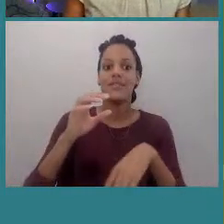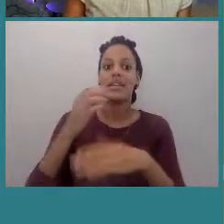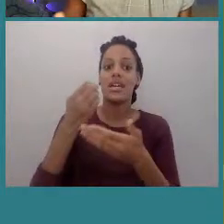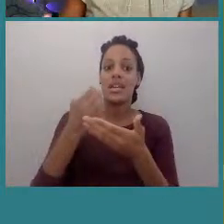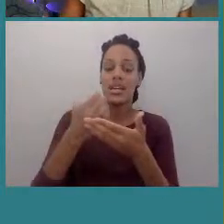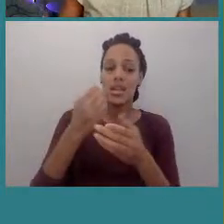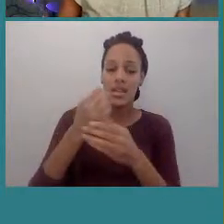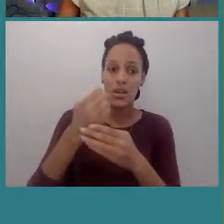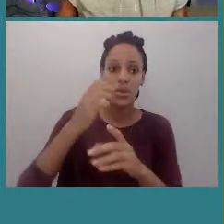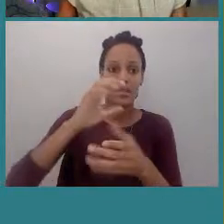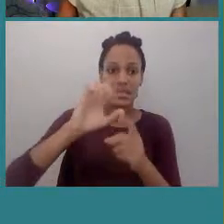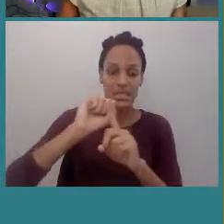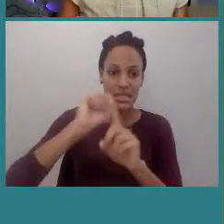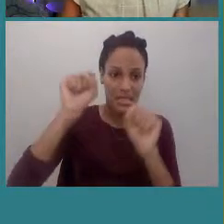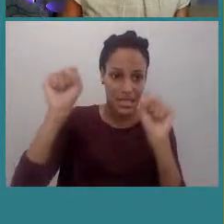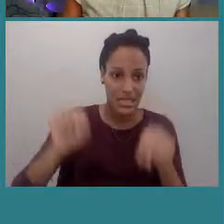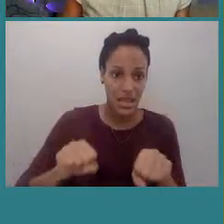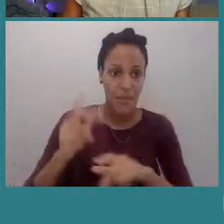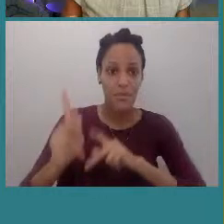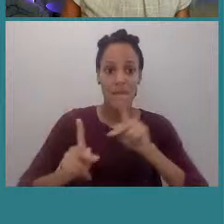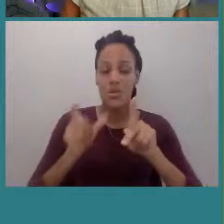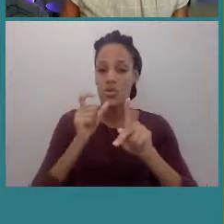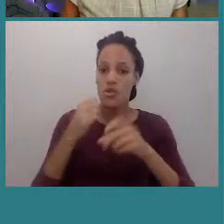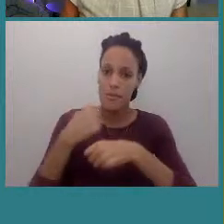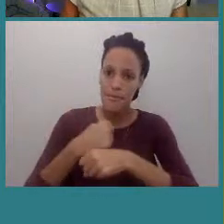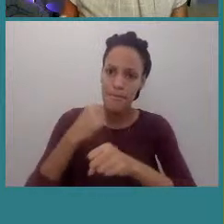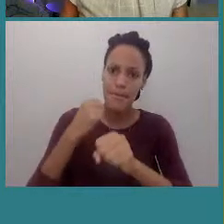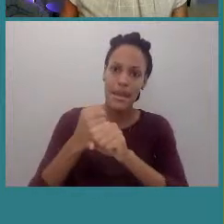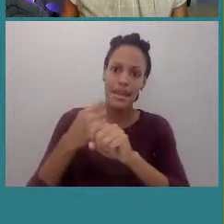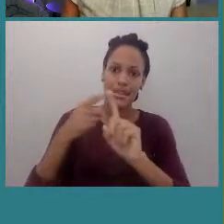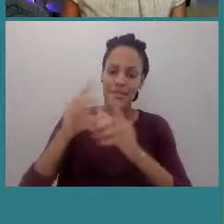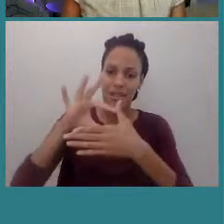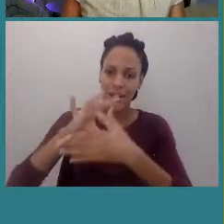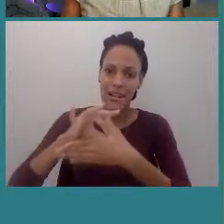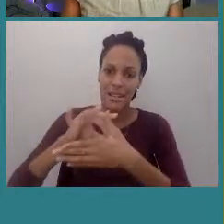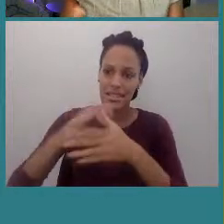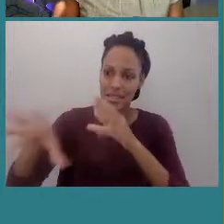people that are creating content and adding value in the Black community.